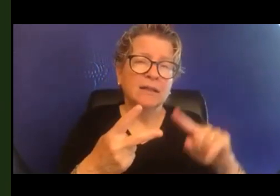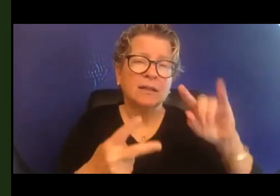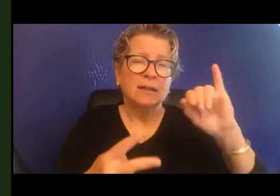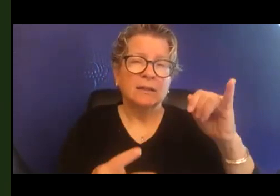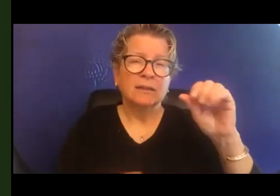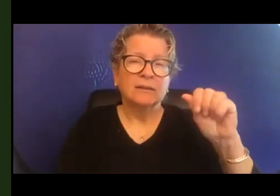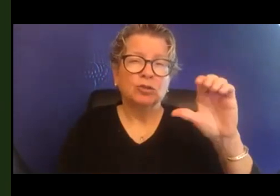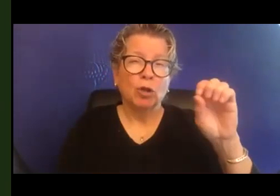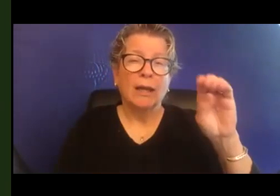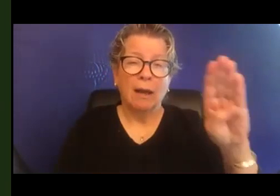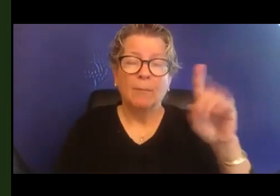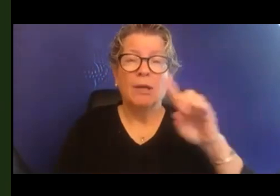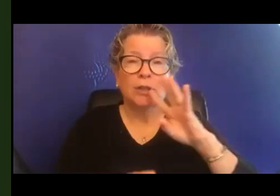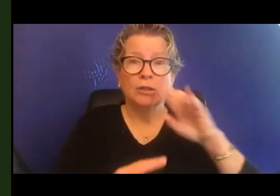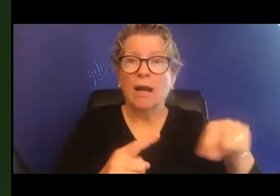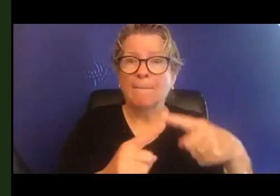and restoration afterward.